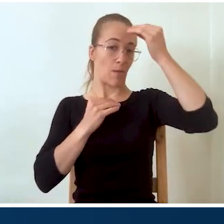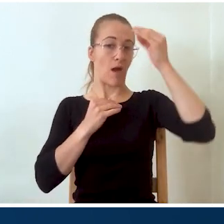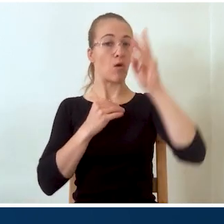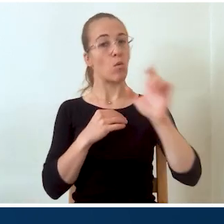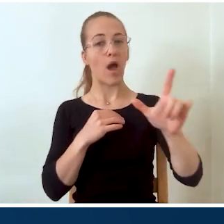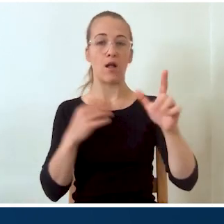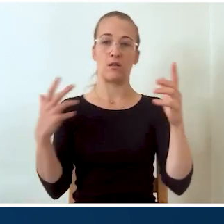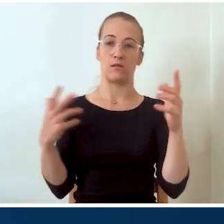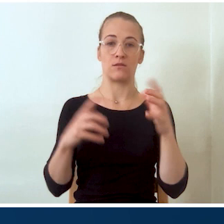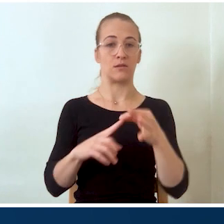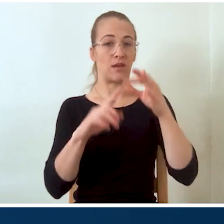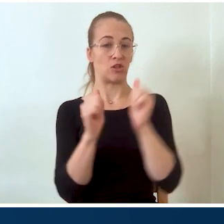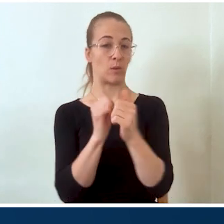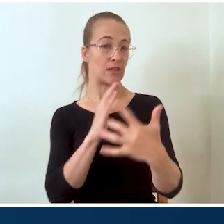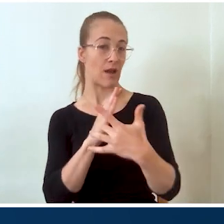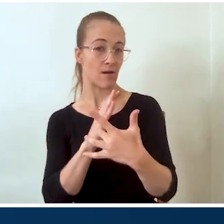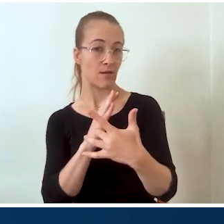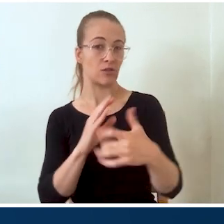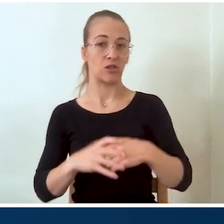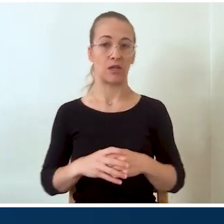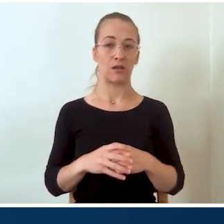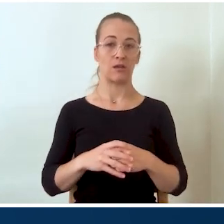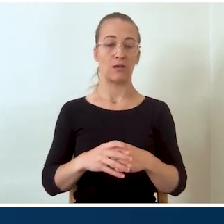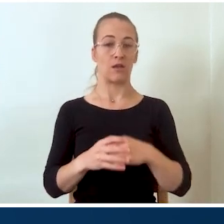especially when we're talking about technology, if we're talking about the web or documents,